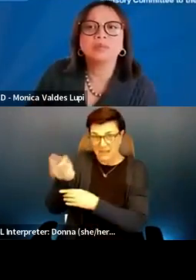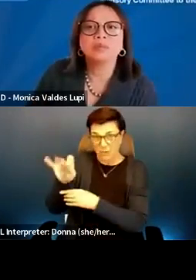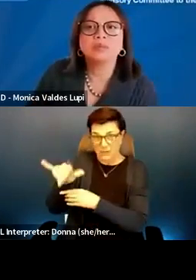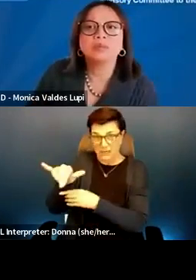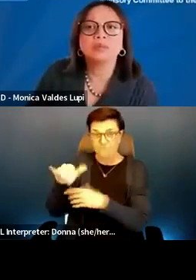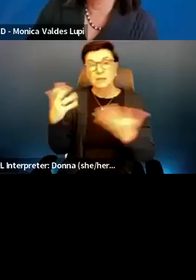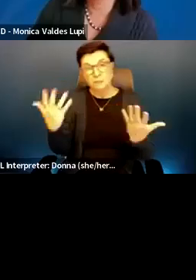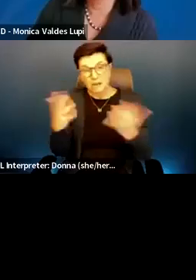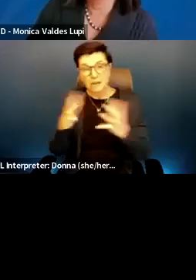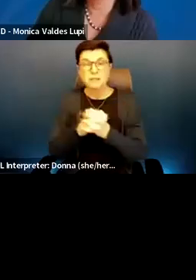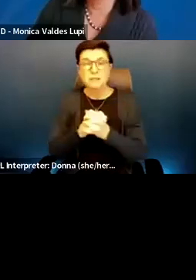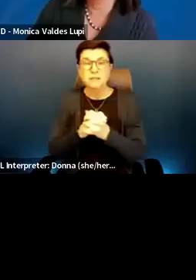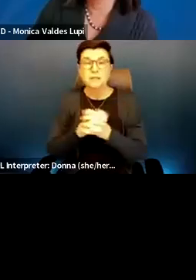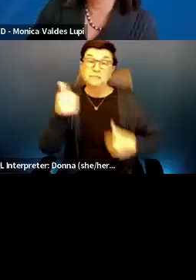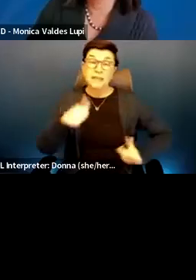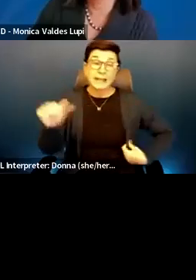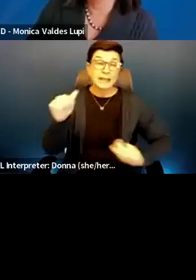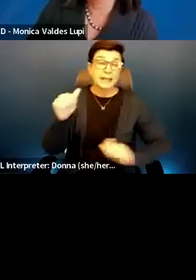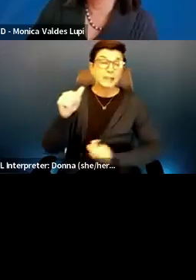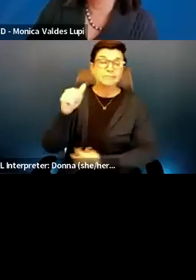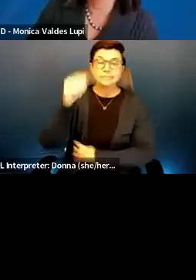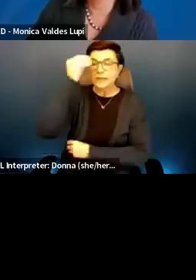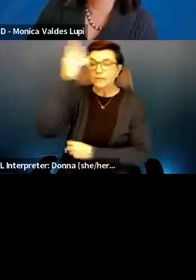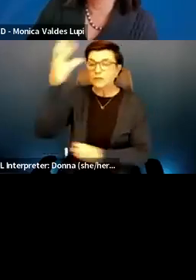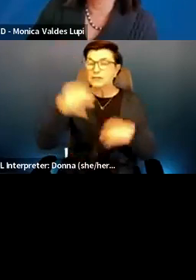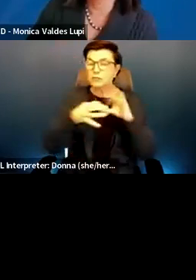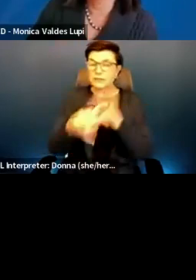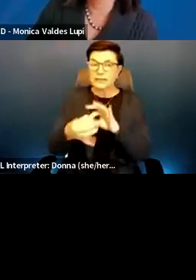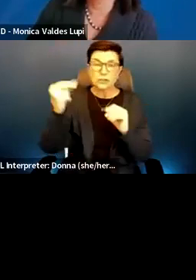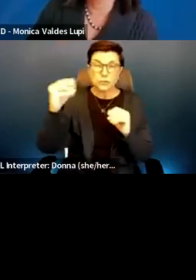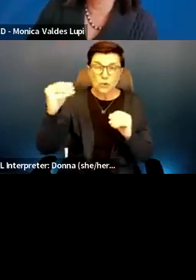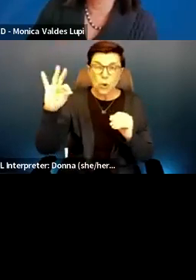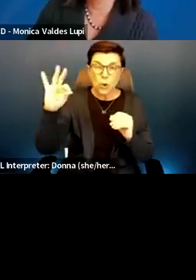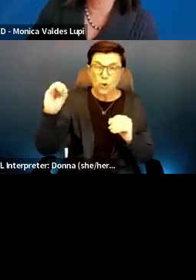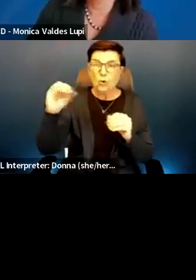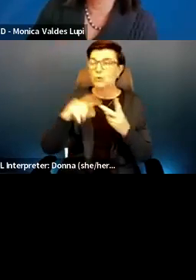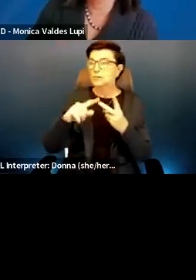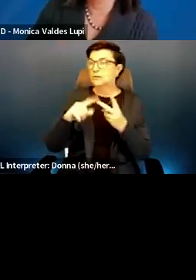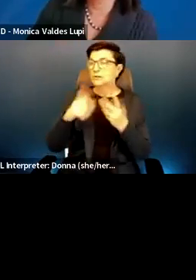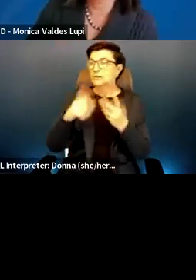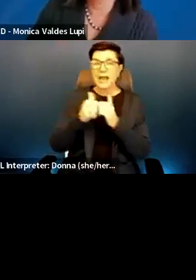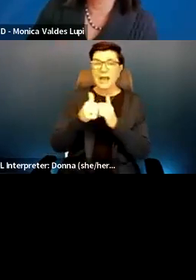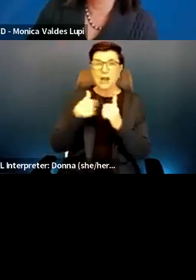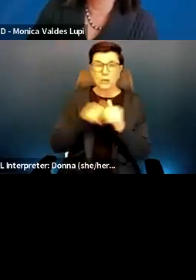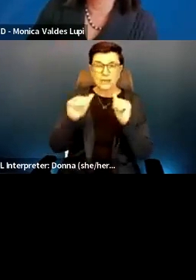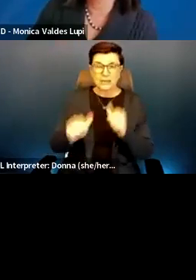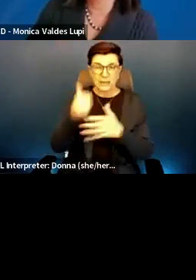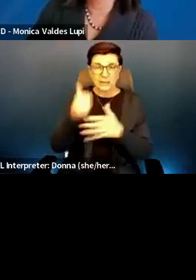and how we can prioritize the equity work that we are doing,